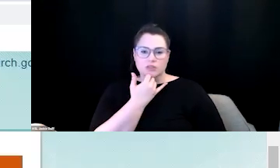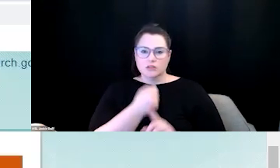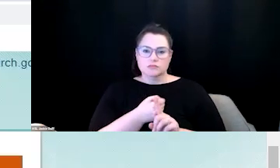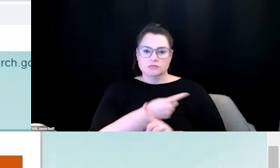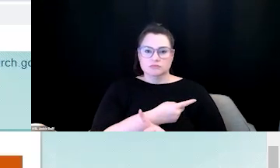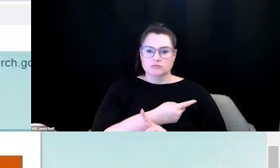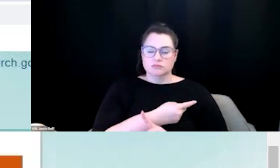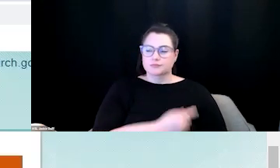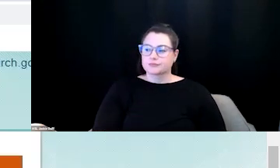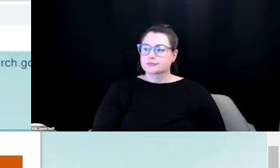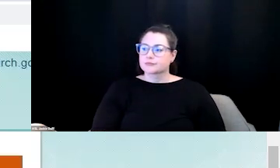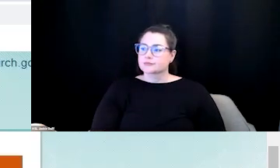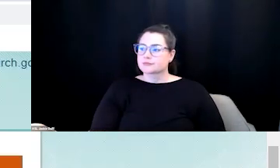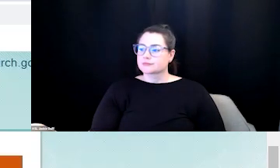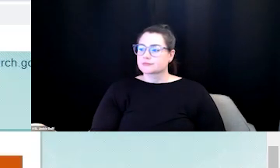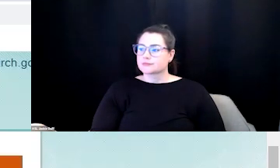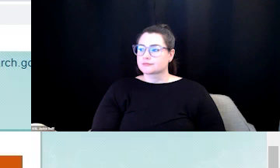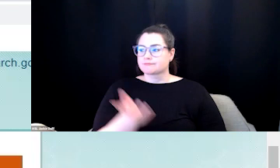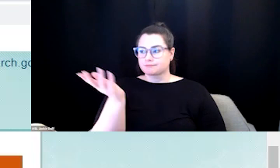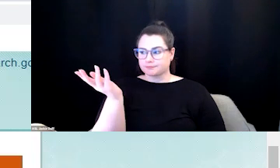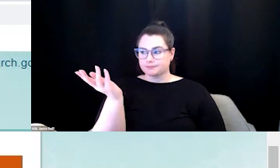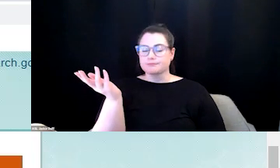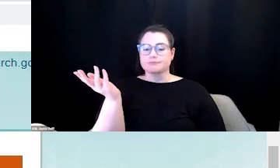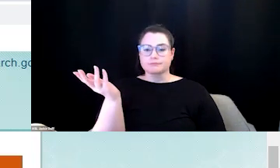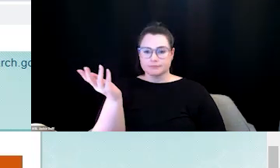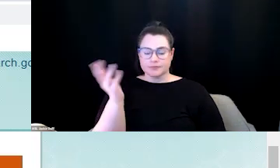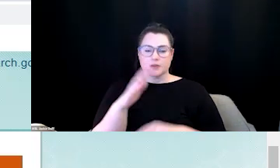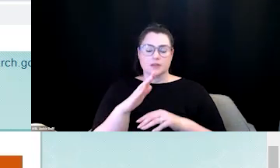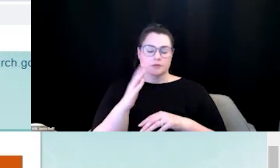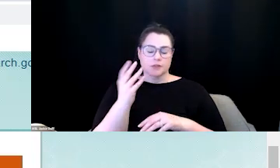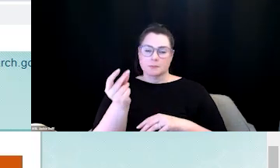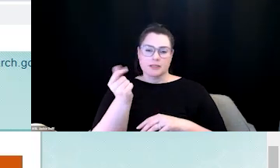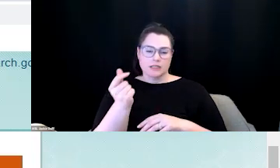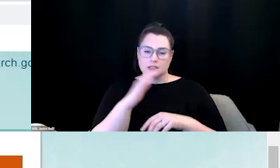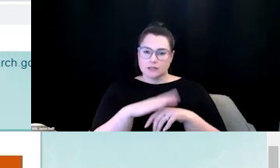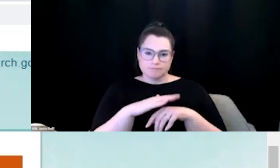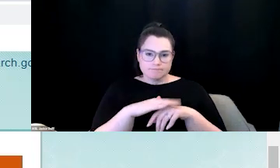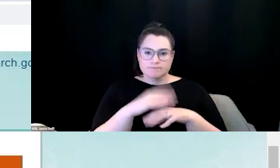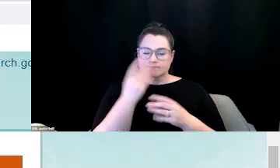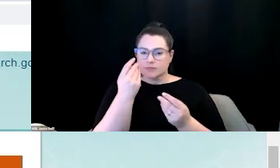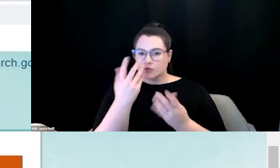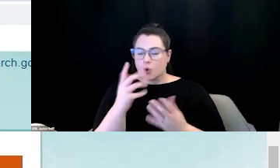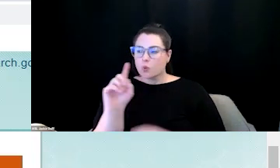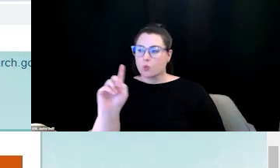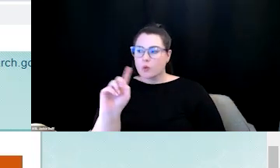So the validation on this form is pretty powerful. We will let you know which table the issue is at, what row, what column, and what we're expecting.